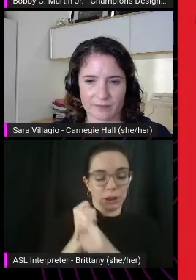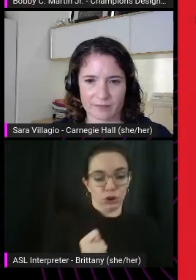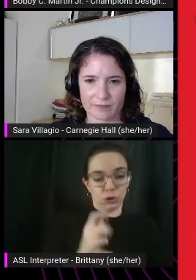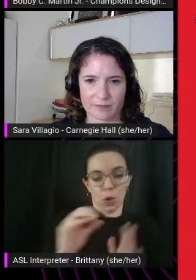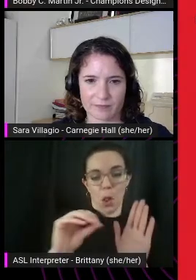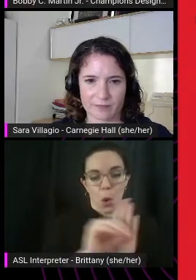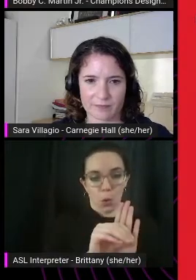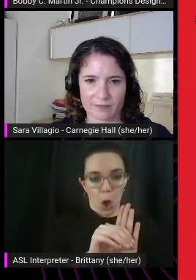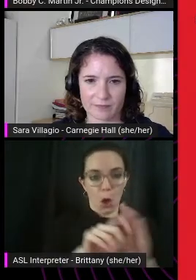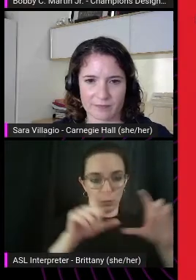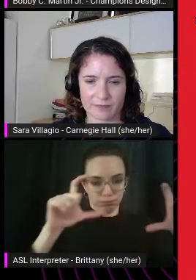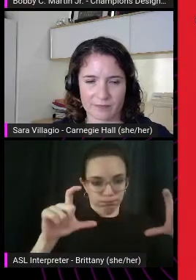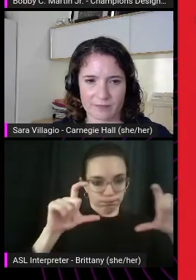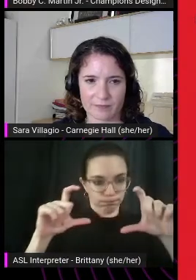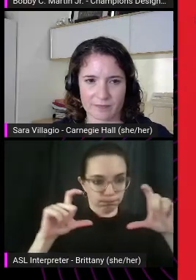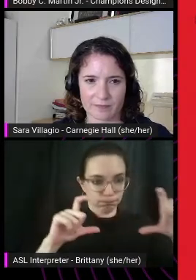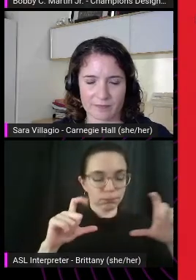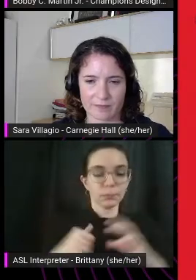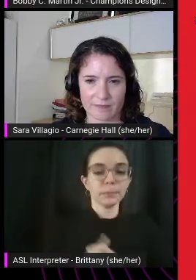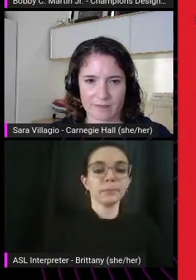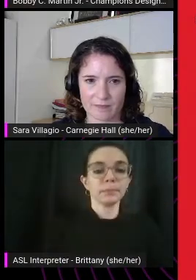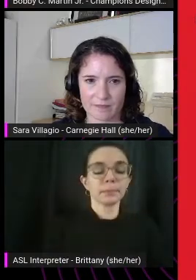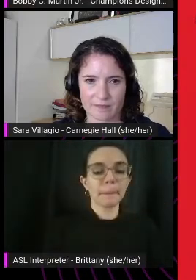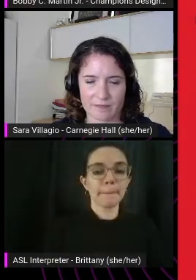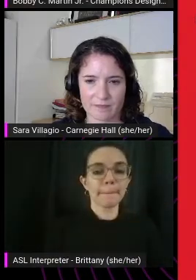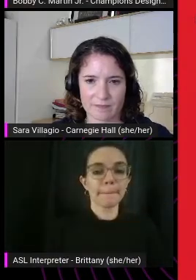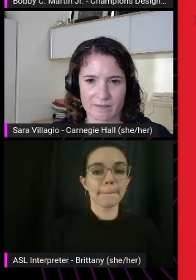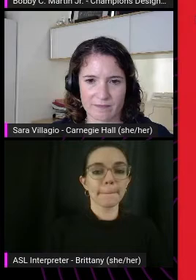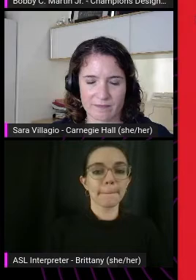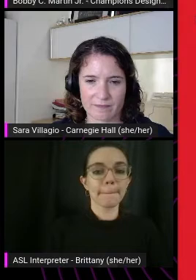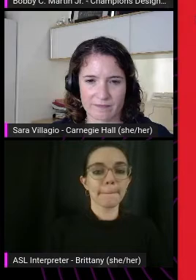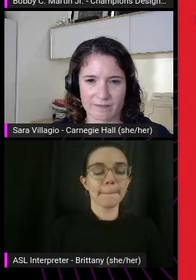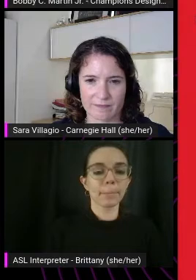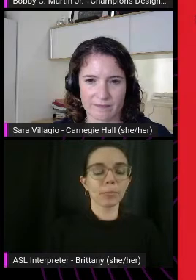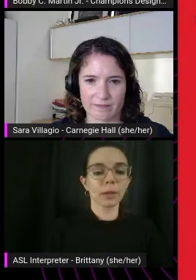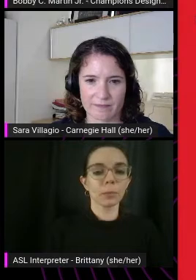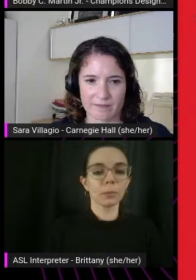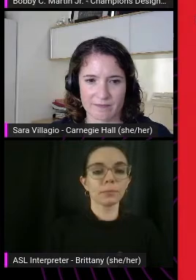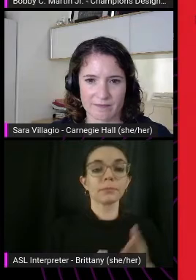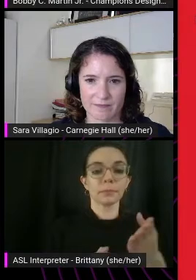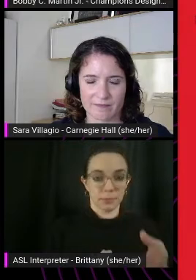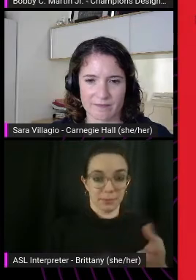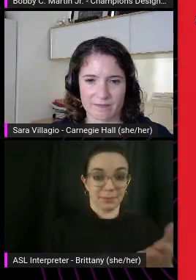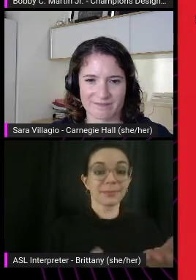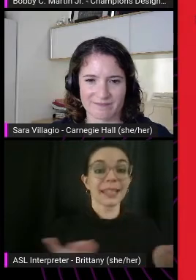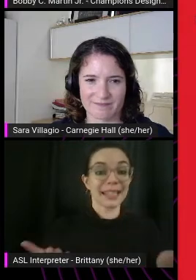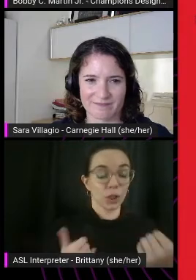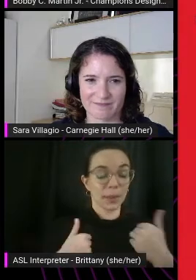where we started to show how we connected the dots. But here, with WMI, the Weill Music Institute